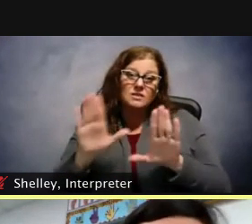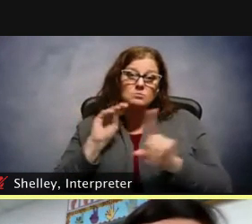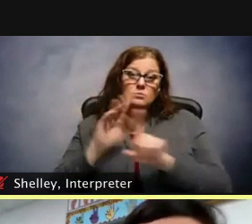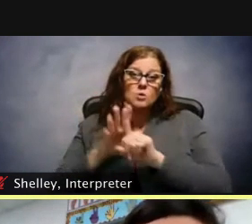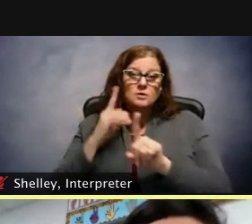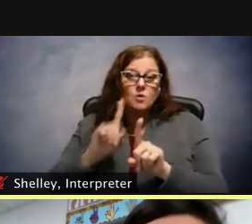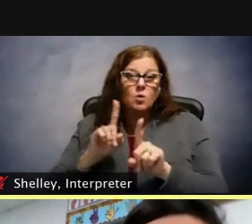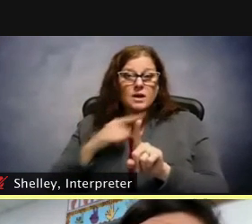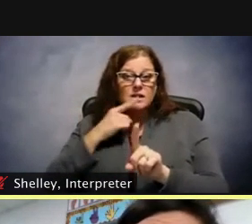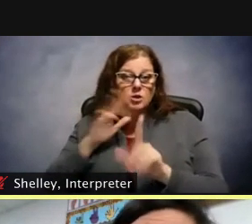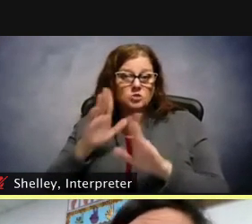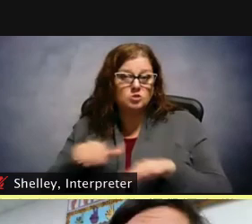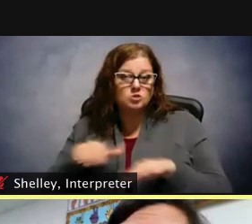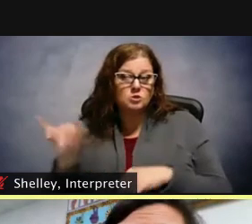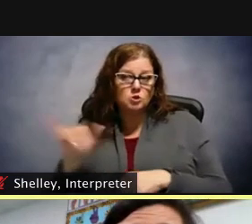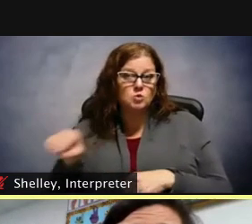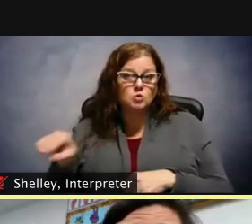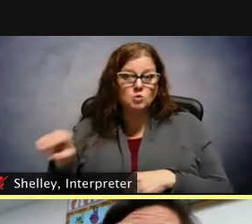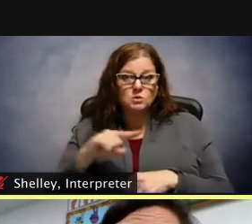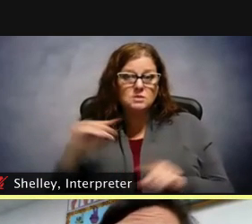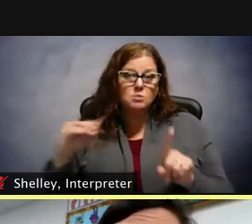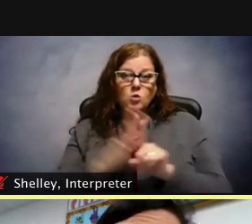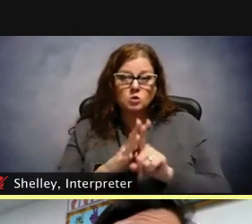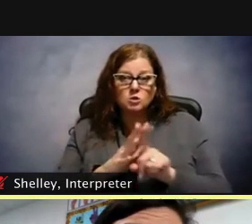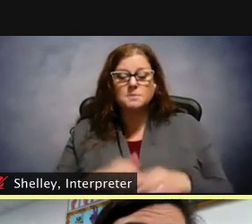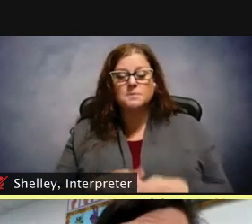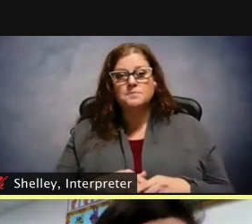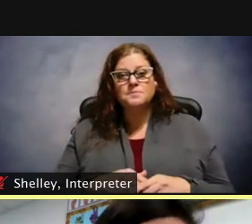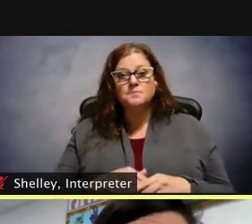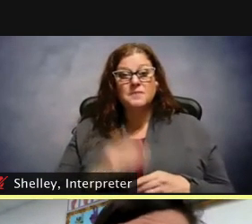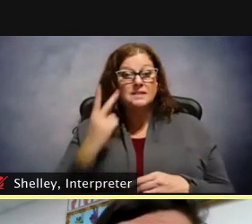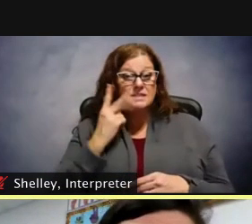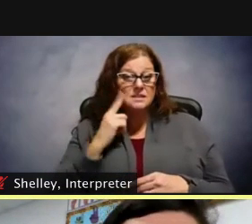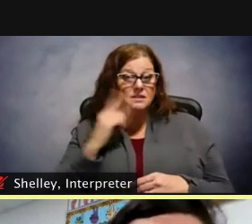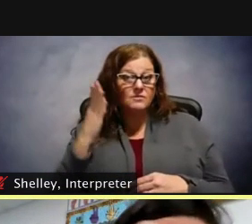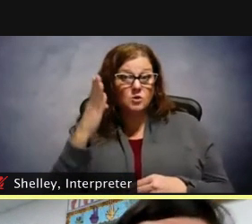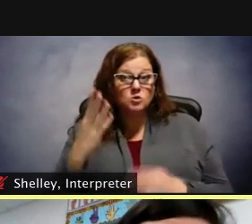hearing children as well. So what we would like to see in the future and looking at the LRE for this